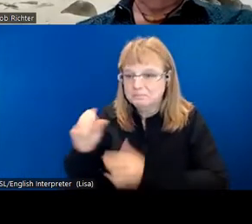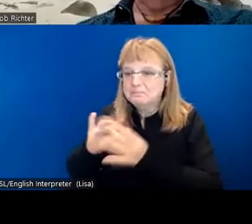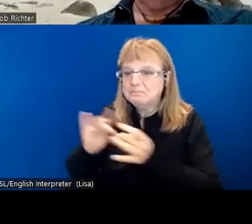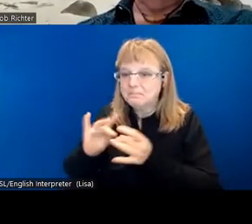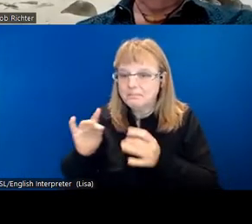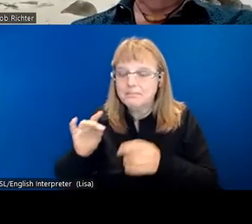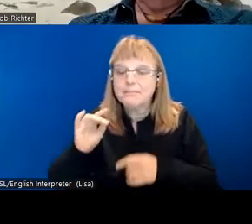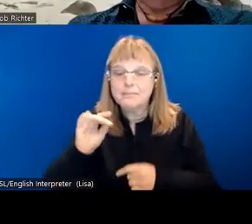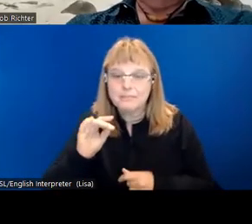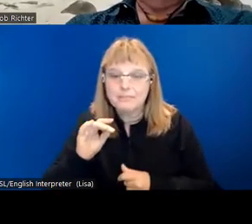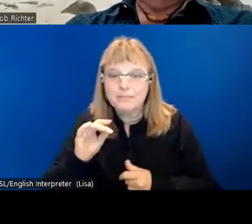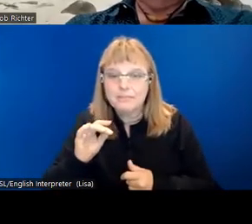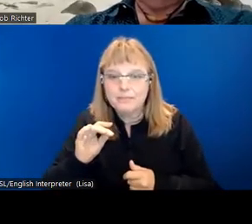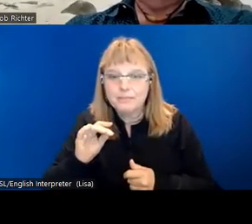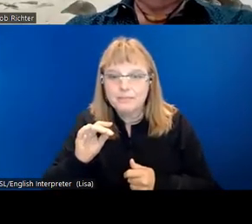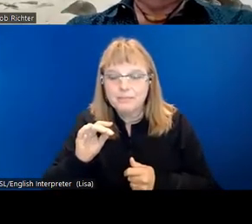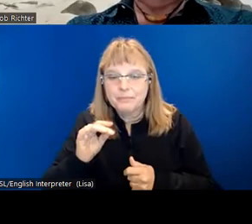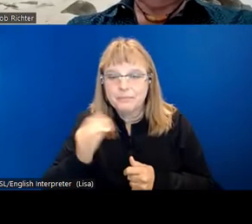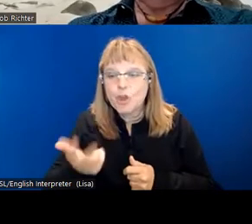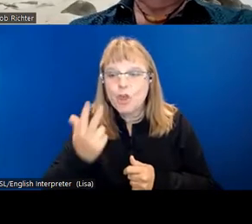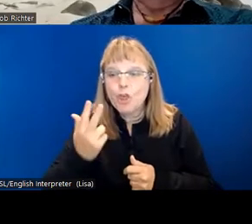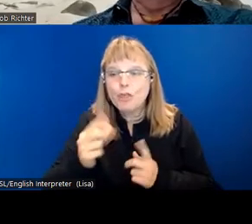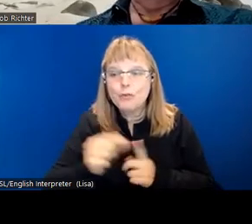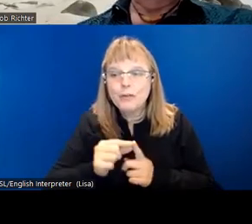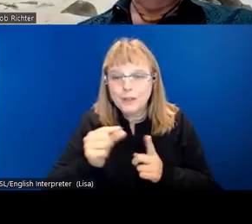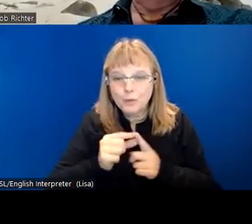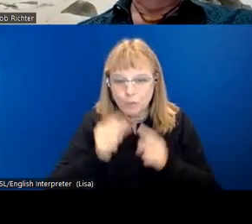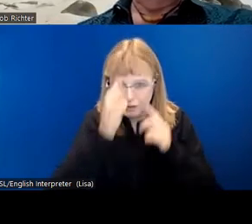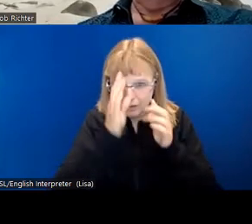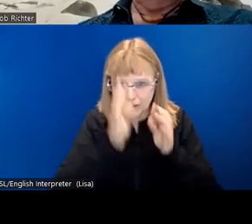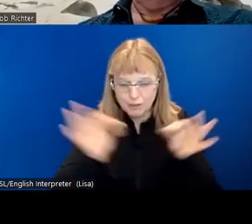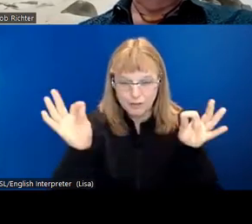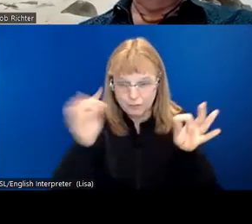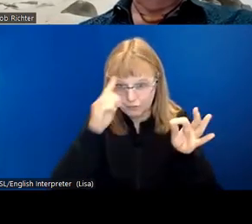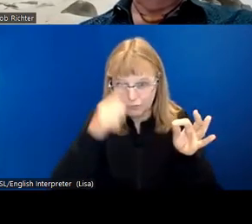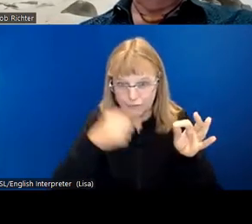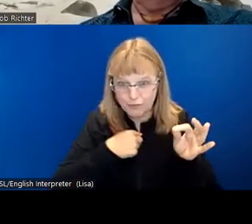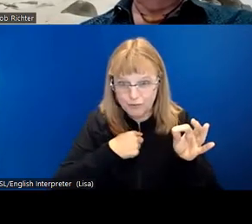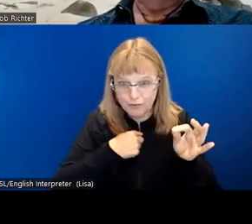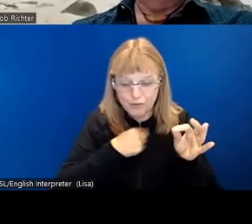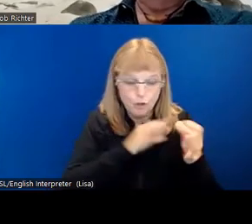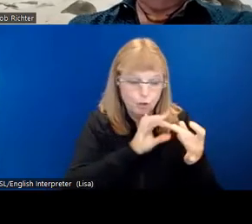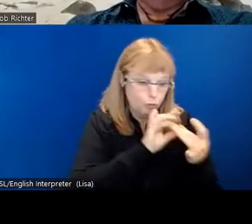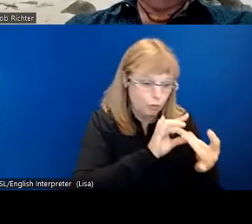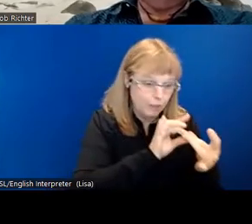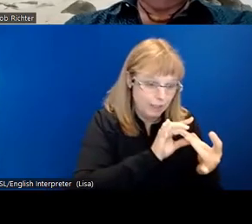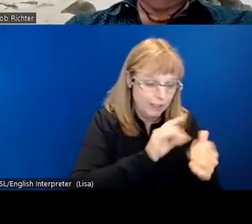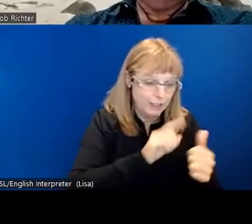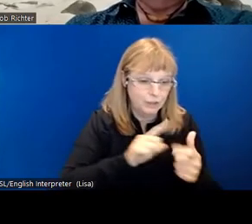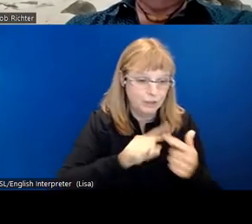The three words that come to mind to me are relationship, inspiration, and synergy